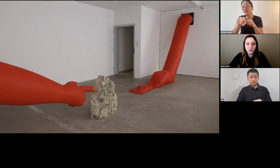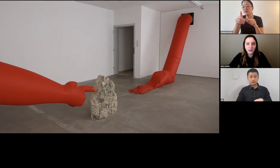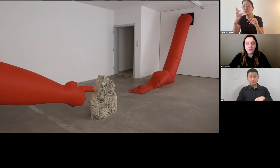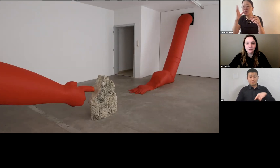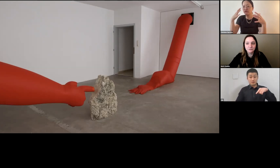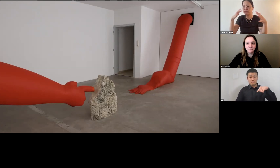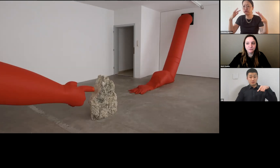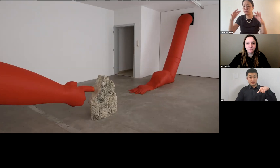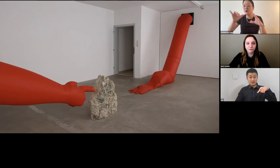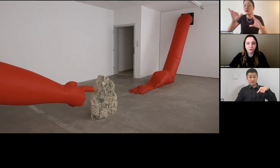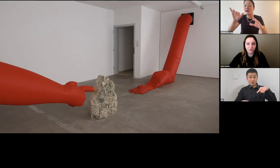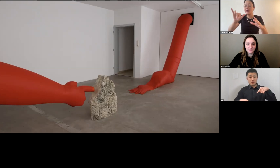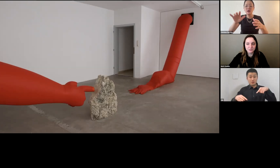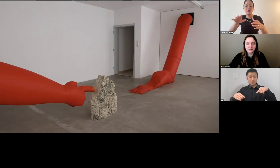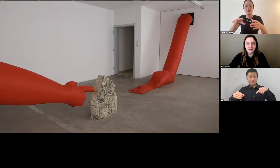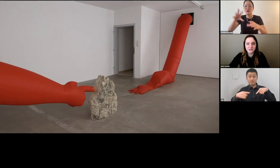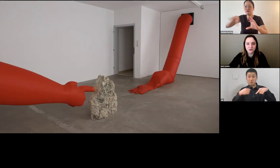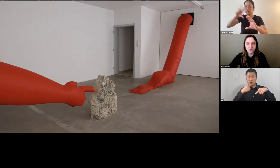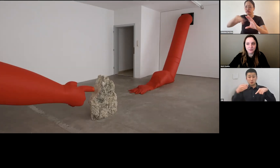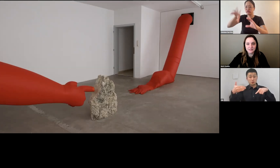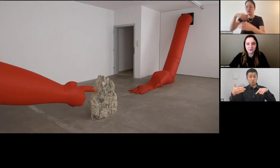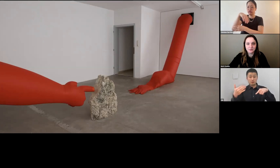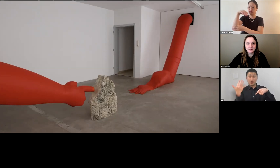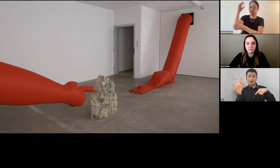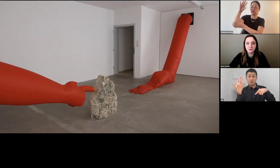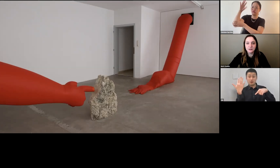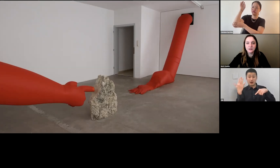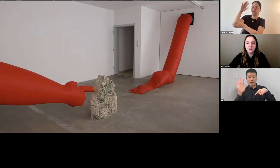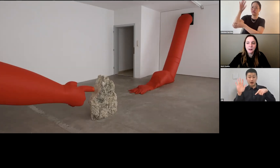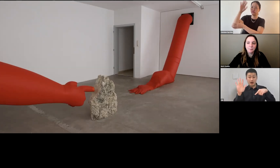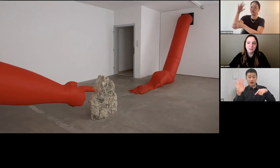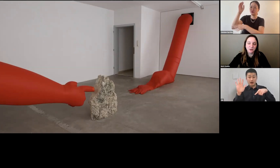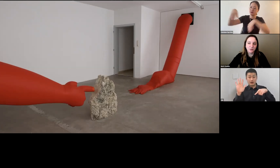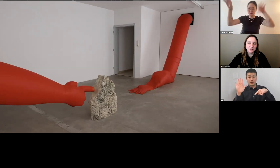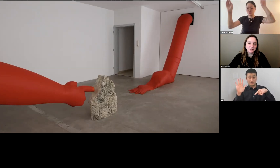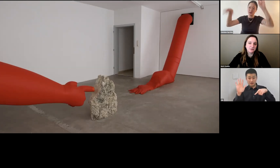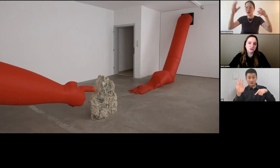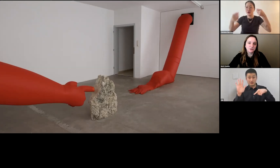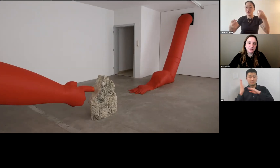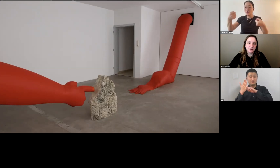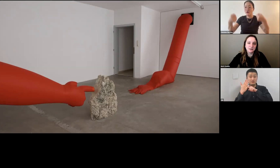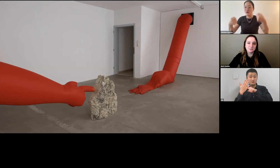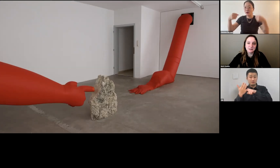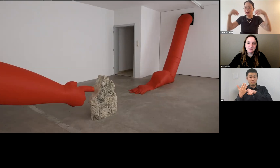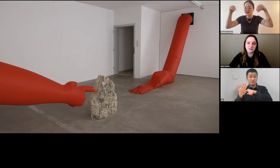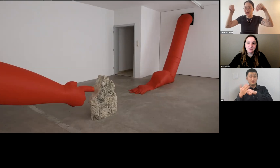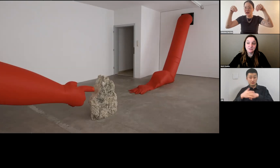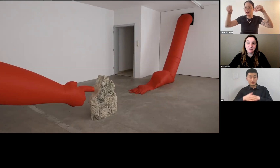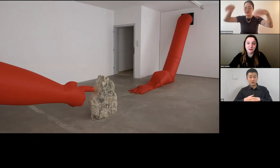and for this presentation. All my sound is muted, but the only sound you hear is basically a fan